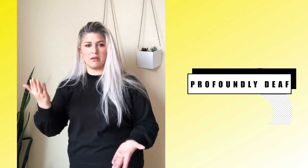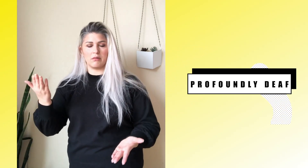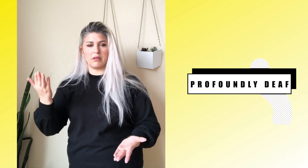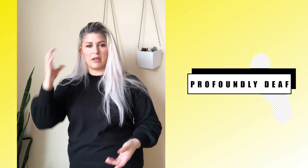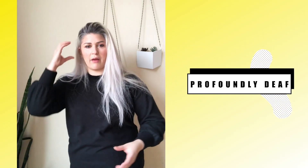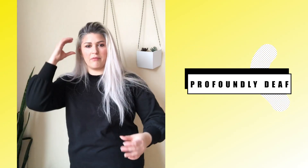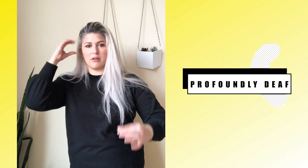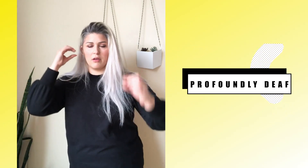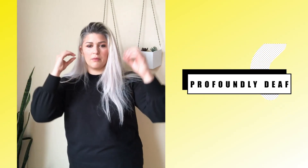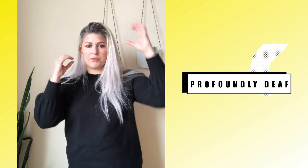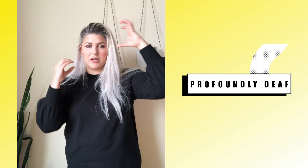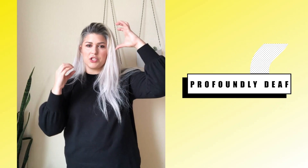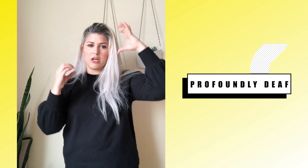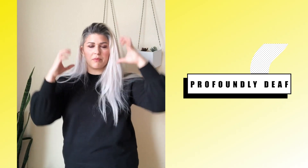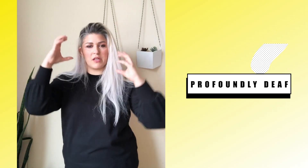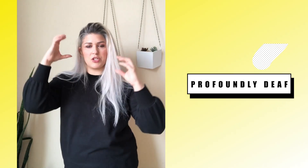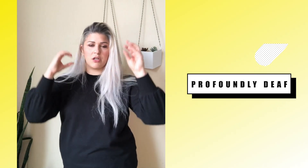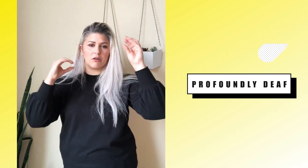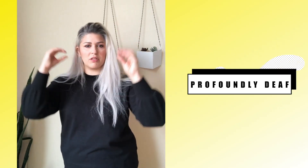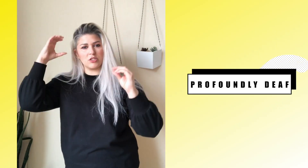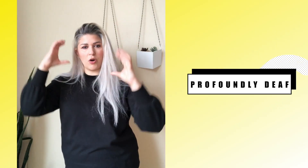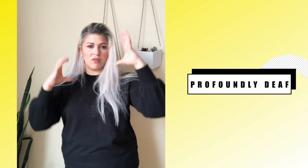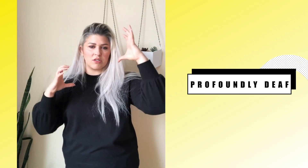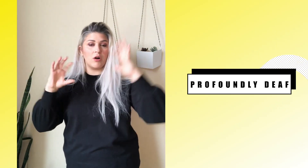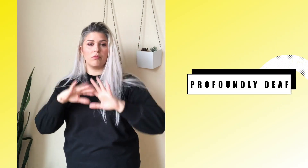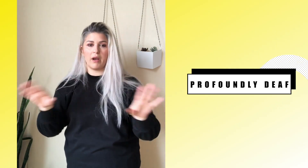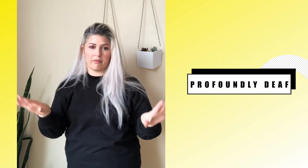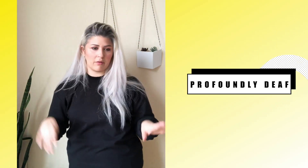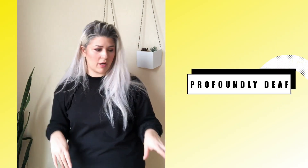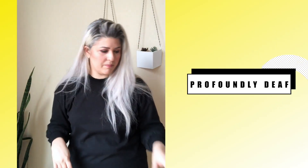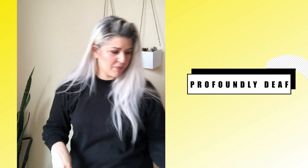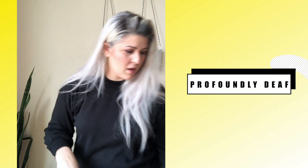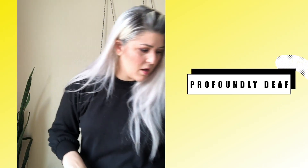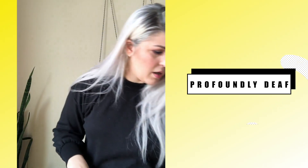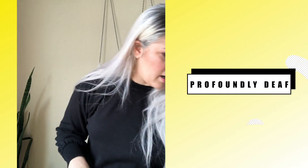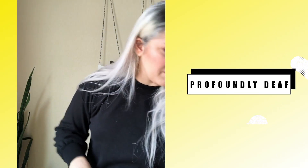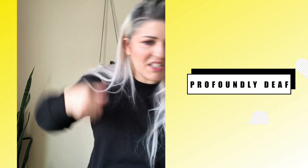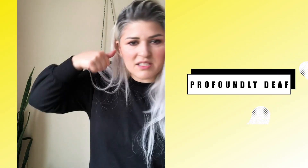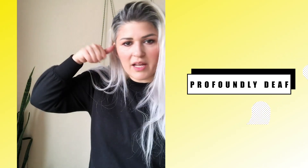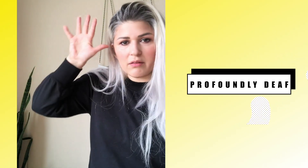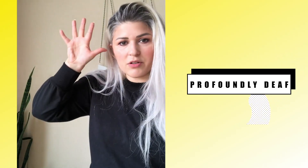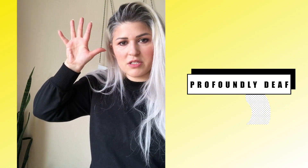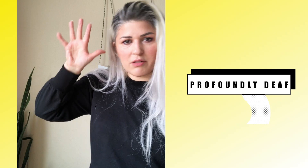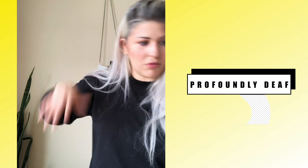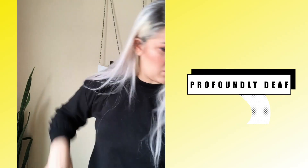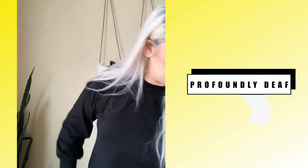ear. They could have percentage here, percentage here, this tone, this tone, whatever. Okay. Um, this is like, there's zero tone,